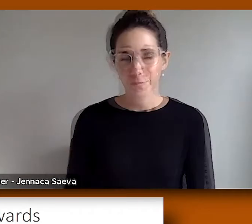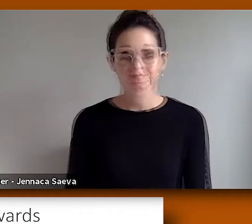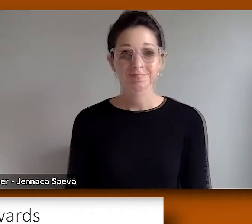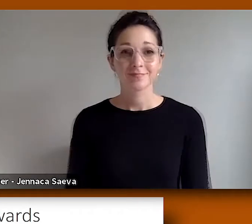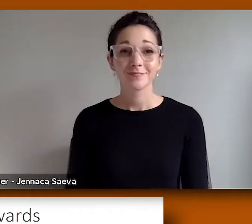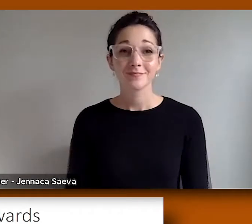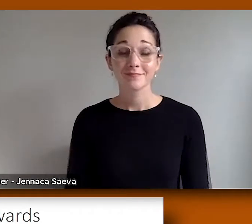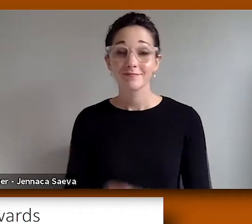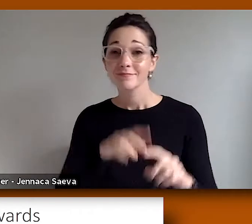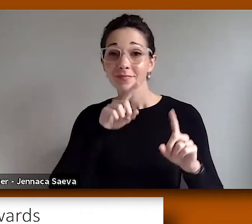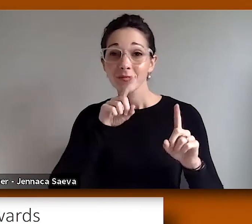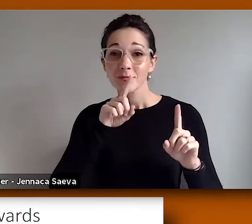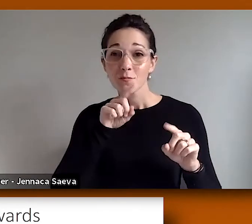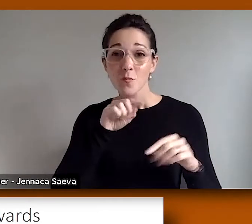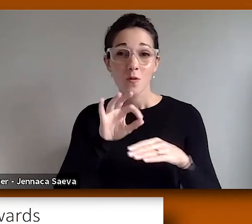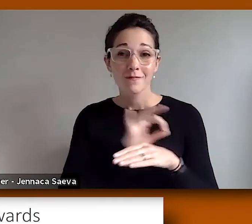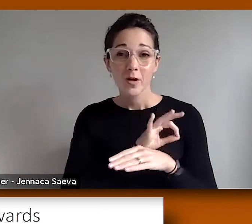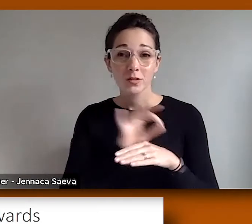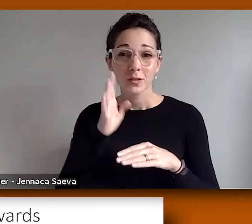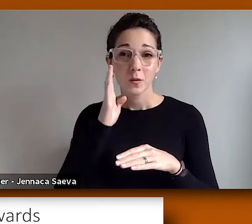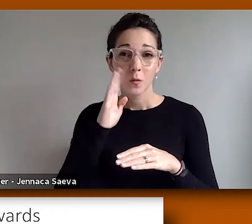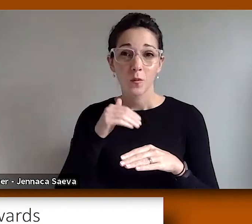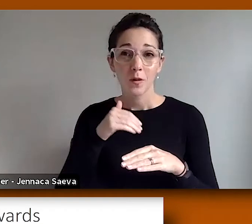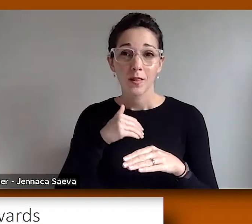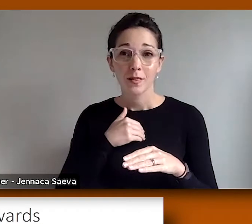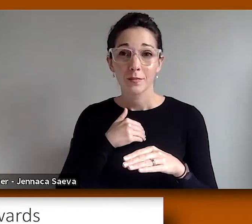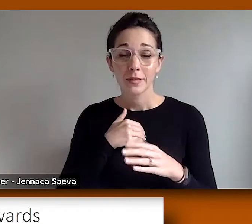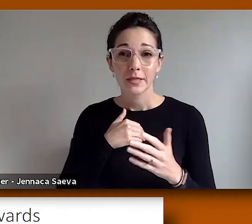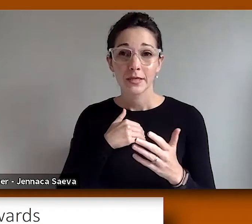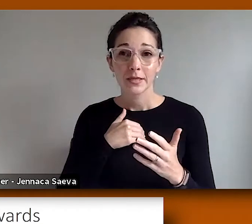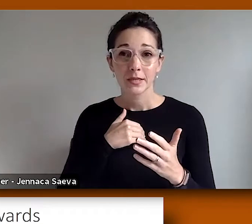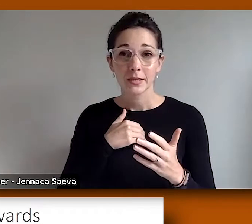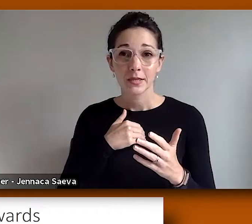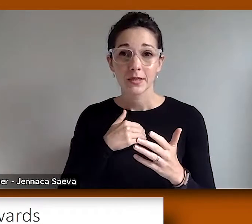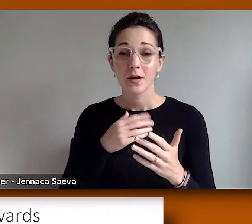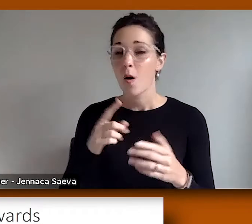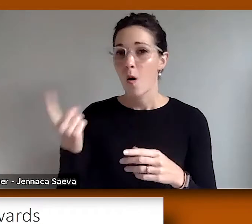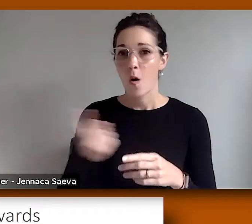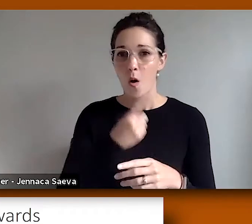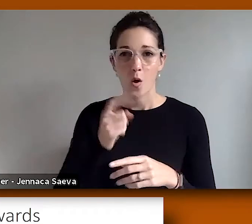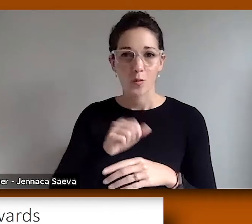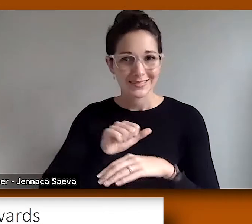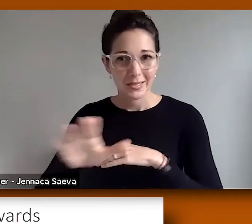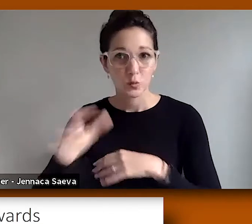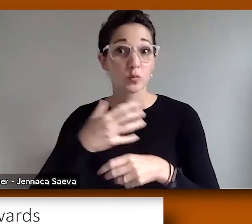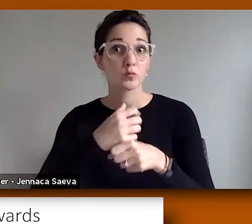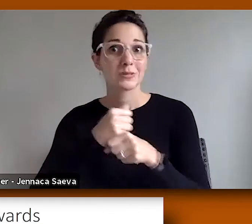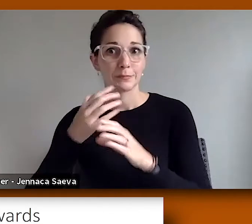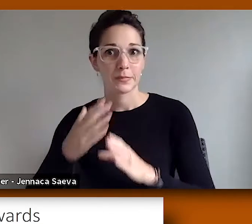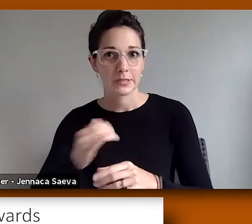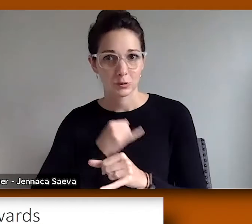and reporting functions typically go-- or not typically-- they always go through the recipient institution.